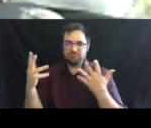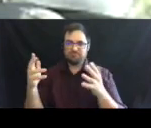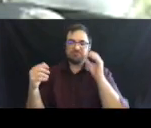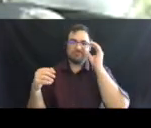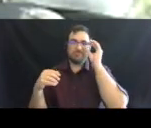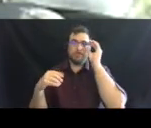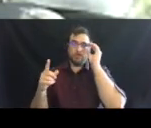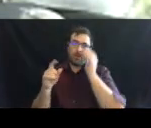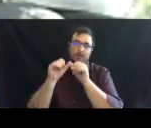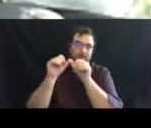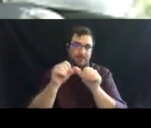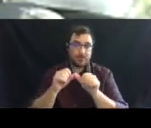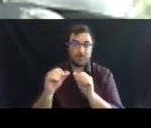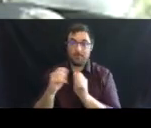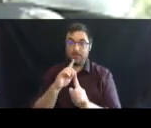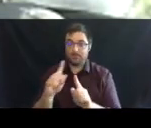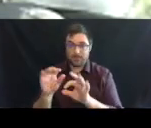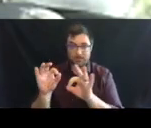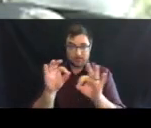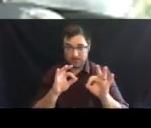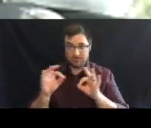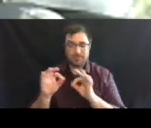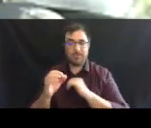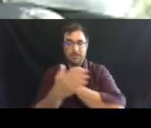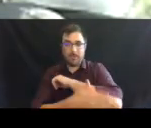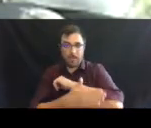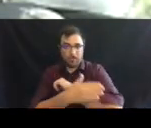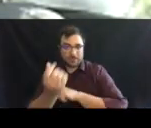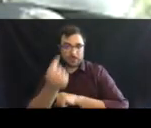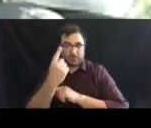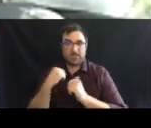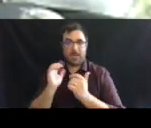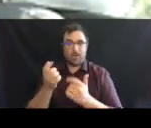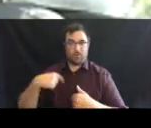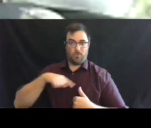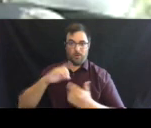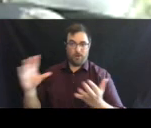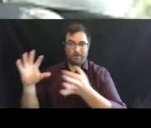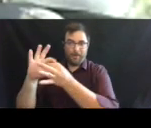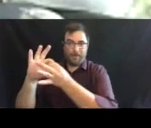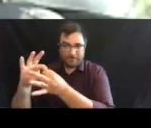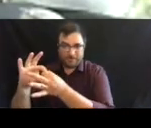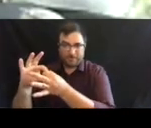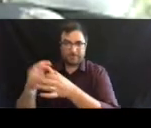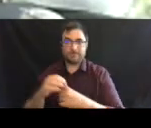to make sure that counties understand how all of that operates michelle I hope that answers